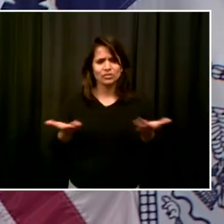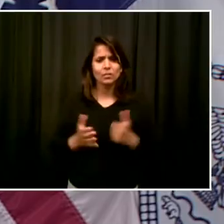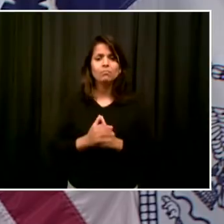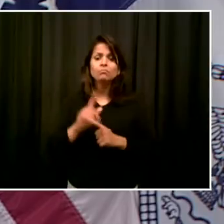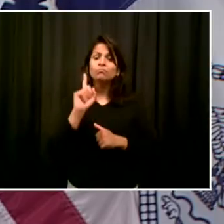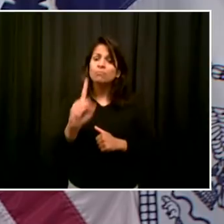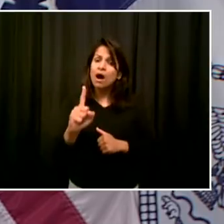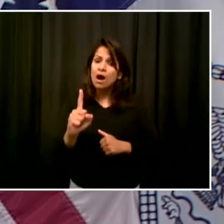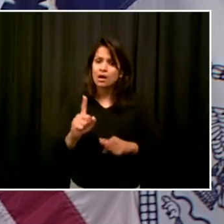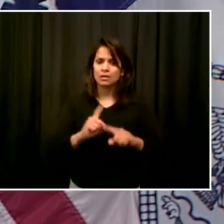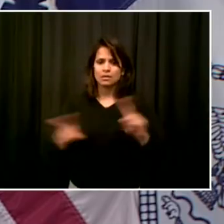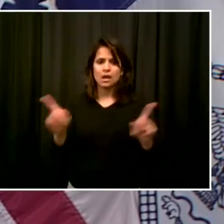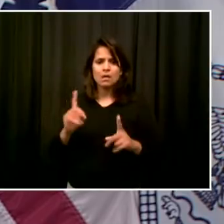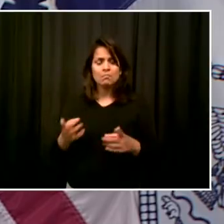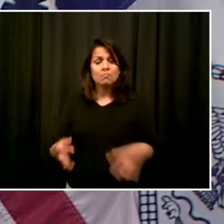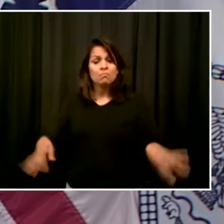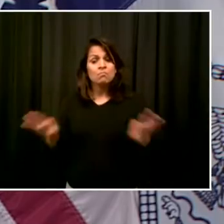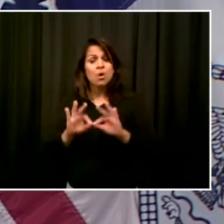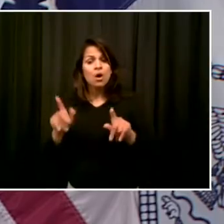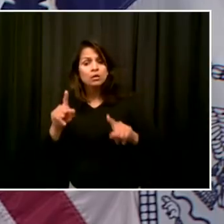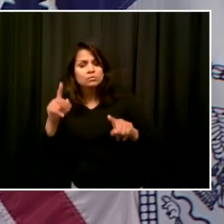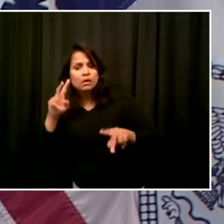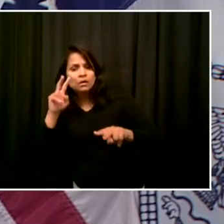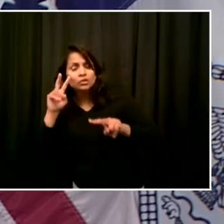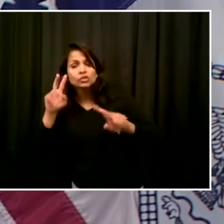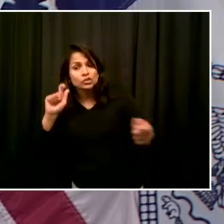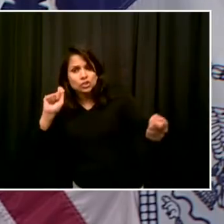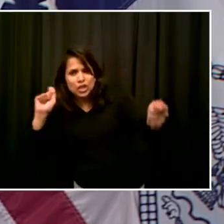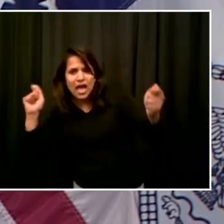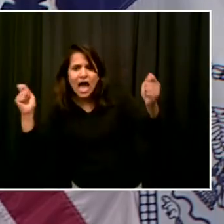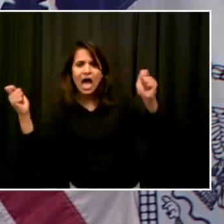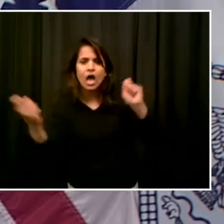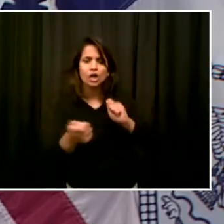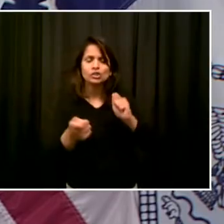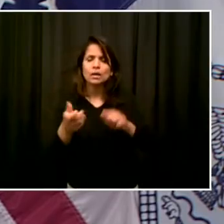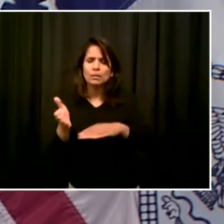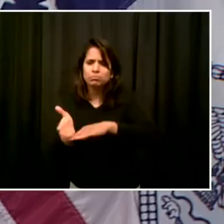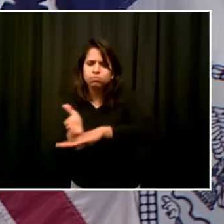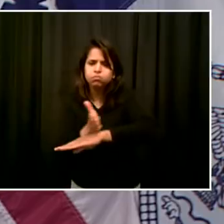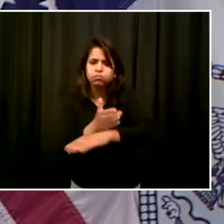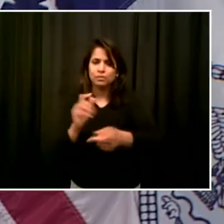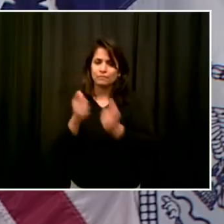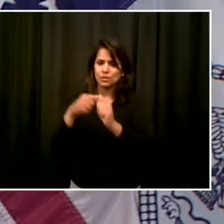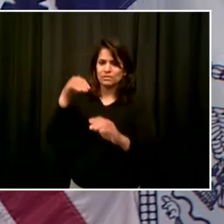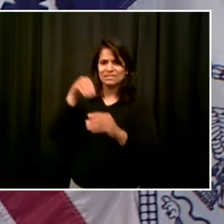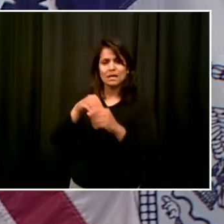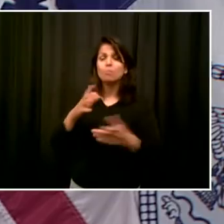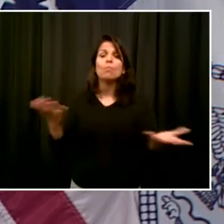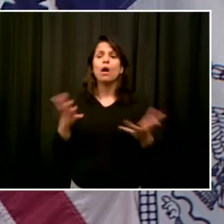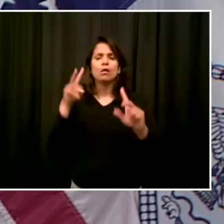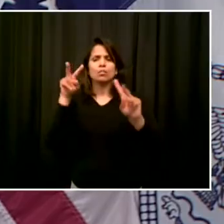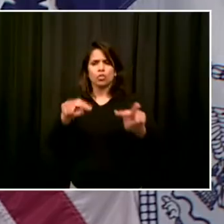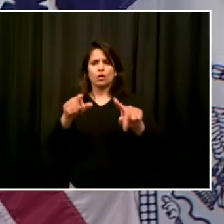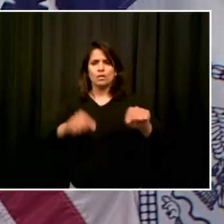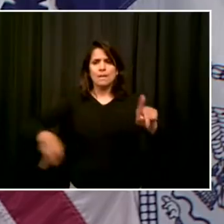THAT WE HAVE TO ANSWER THE REAL CONCERNS OF THIS MOMENT. PEOPLE WNTA O T SEE OUR SOCIETY